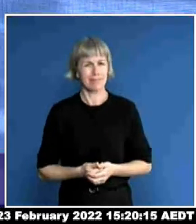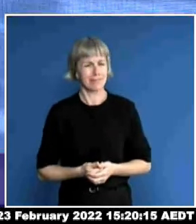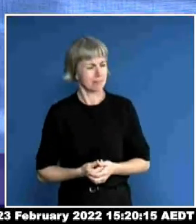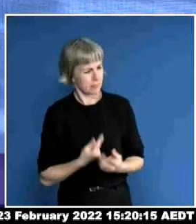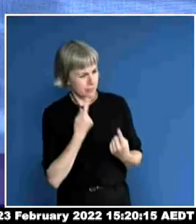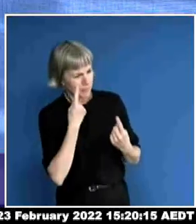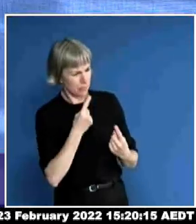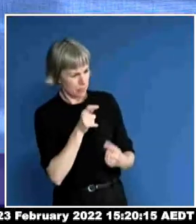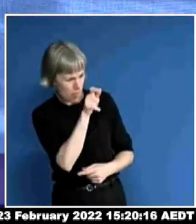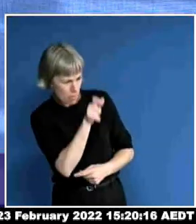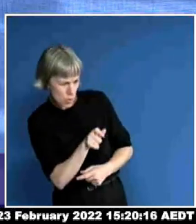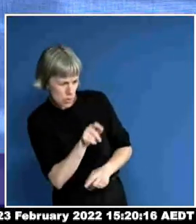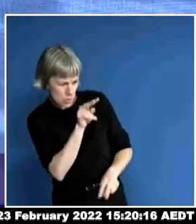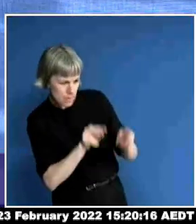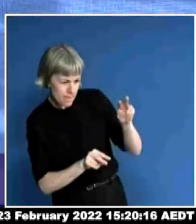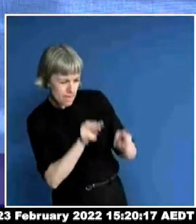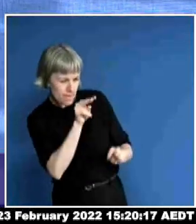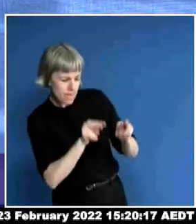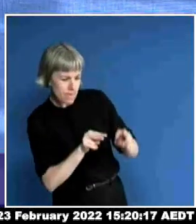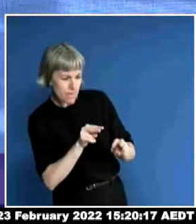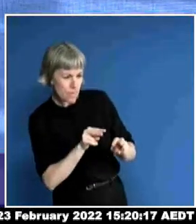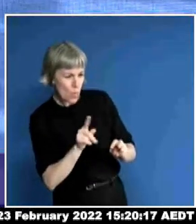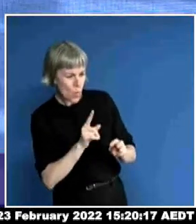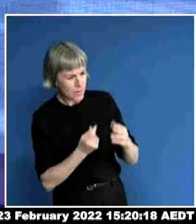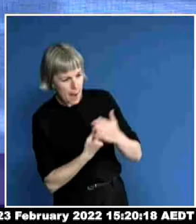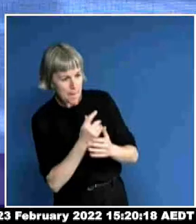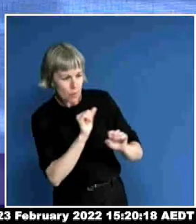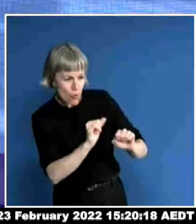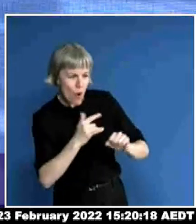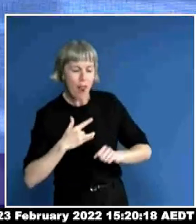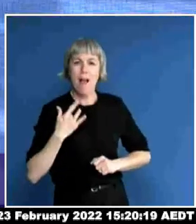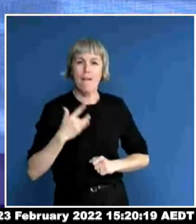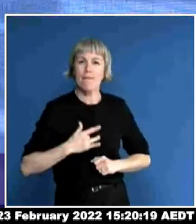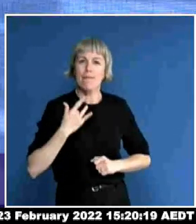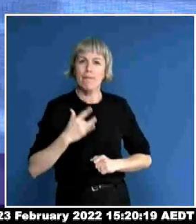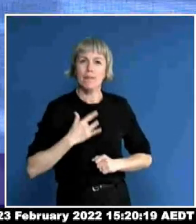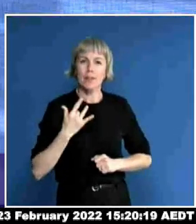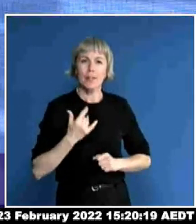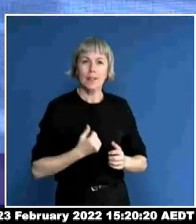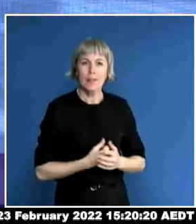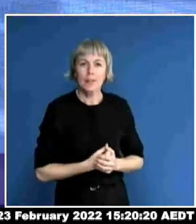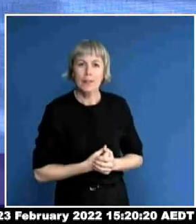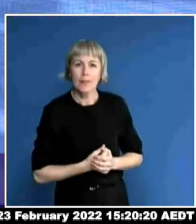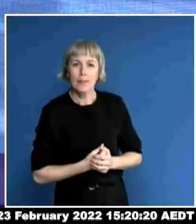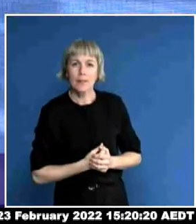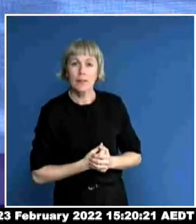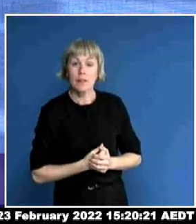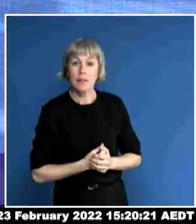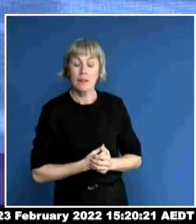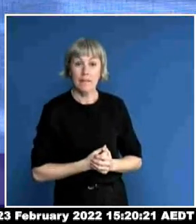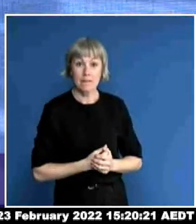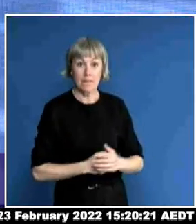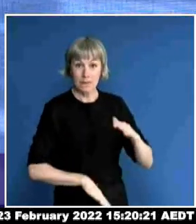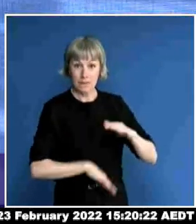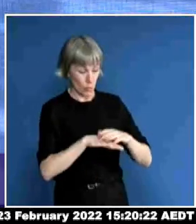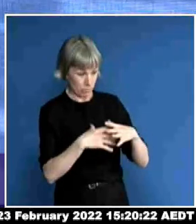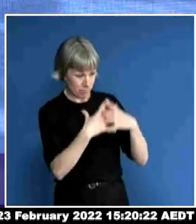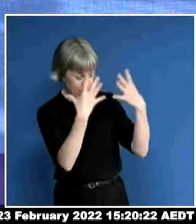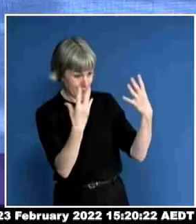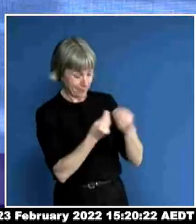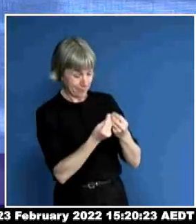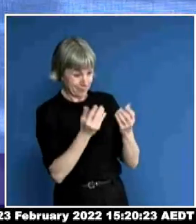What's happening in all your life and the whole picture?" And then that person in a